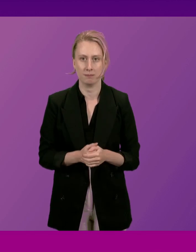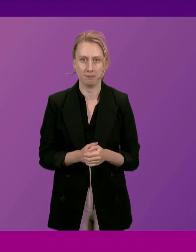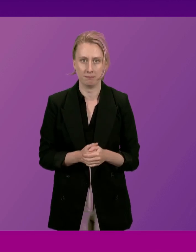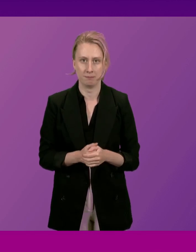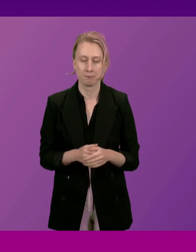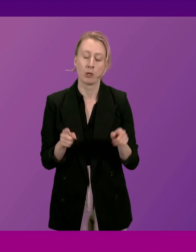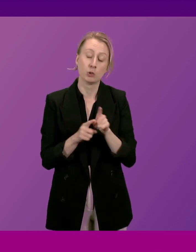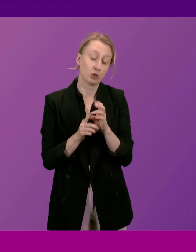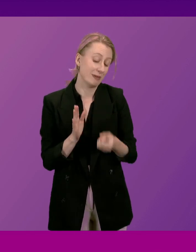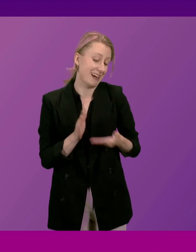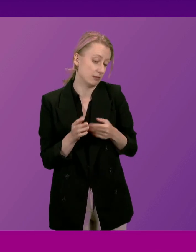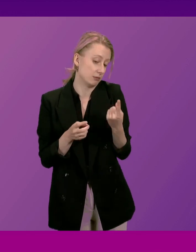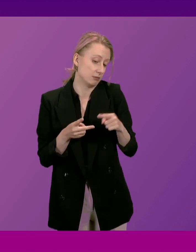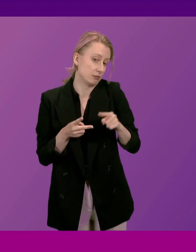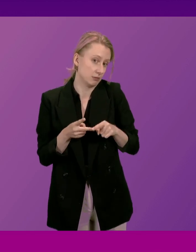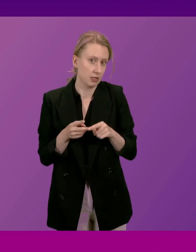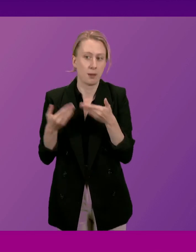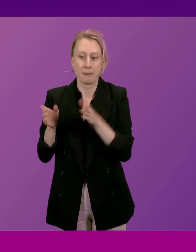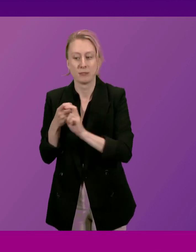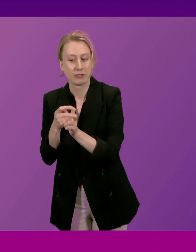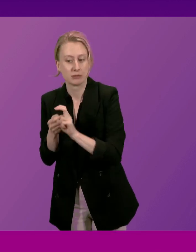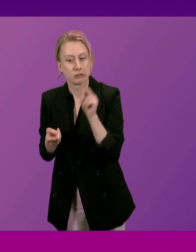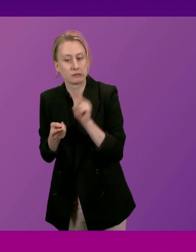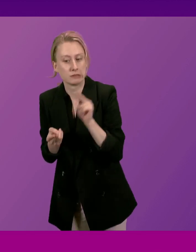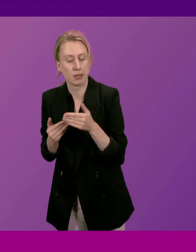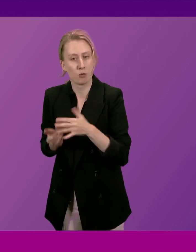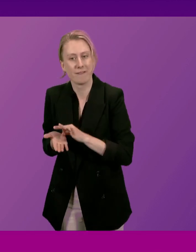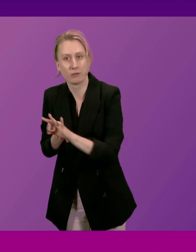another measure to make public transport more affordable, which is the abolishment of peak